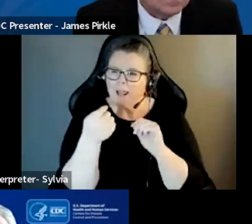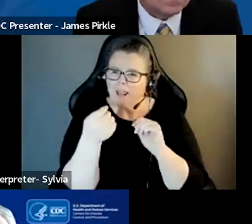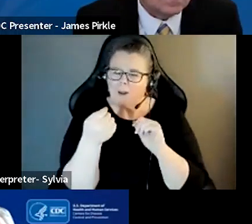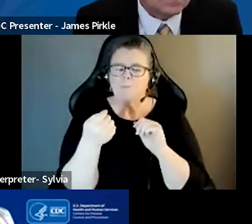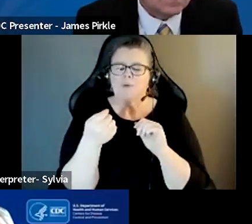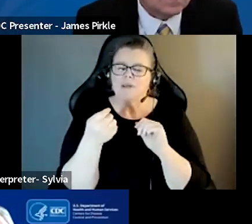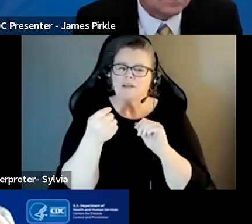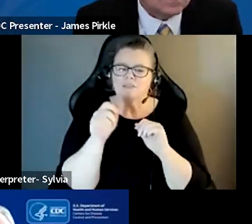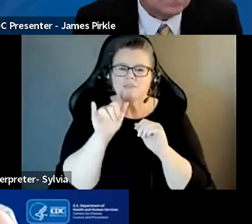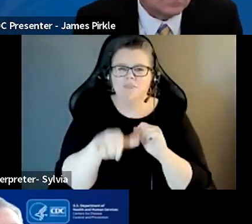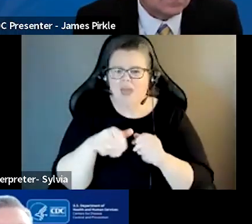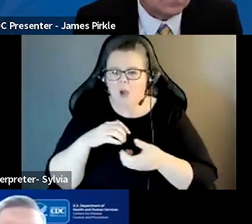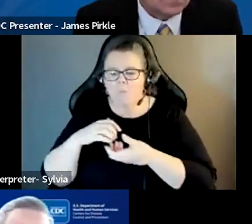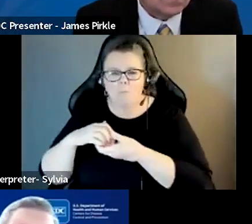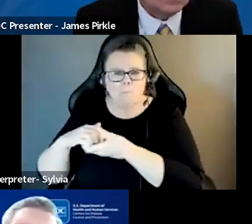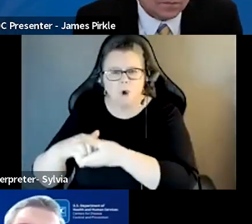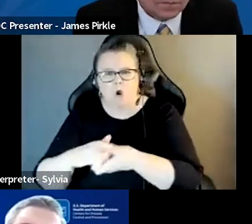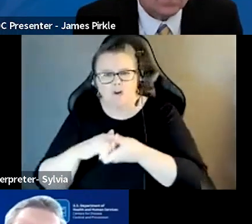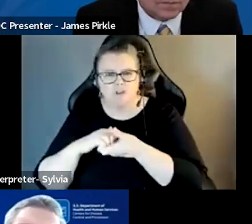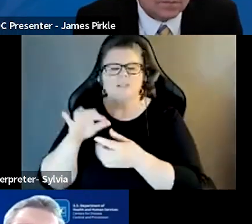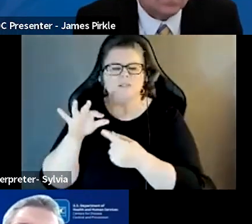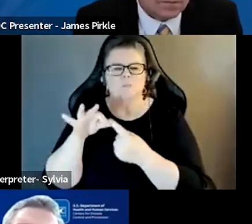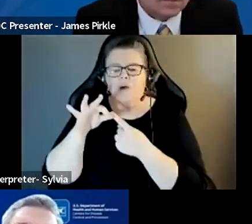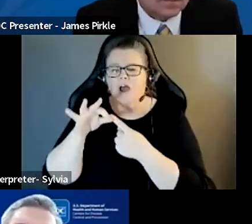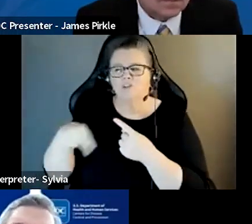especially public health partners in relation